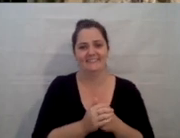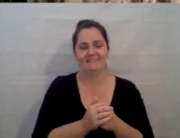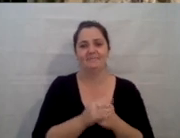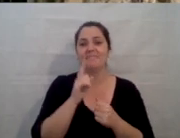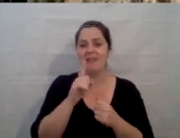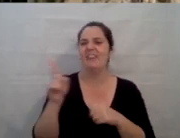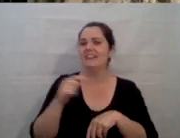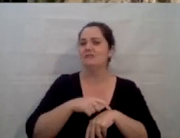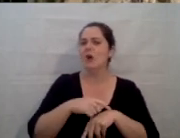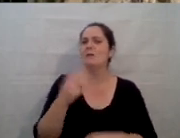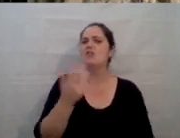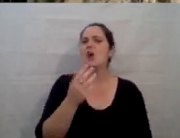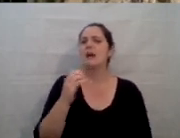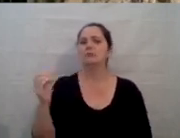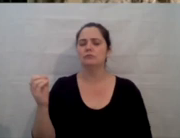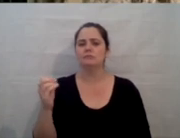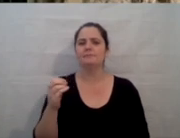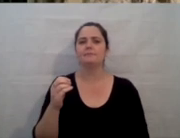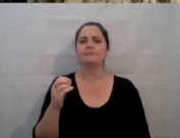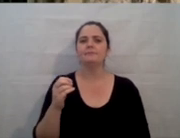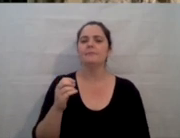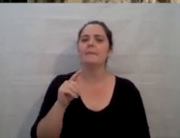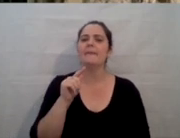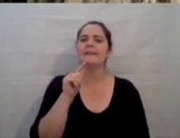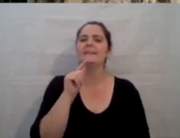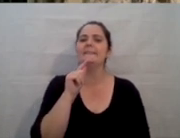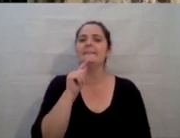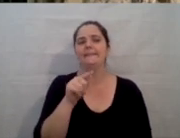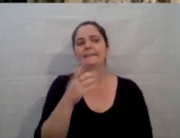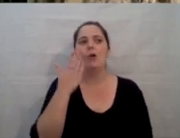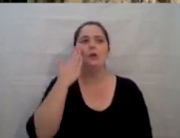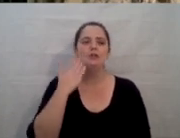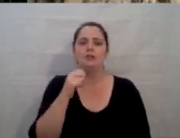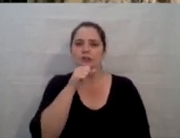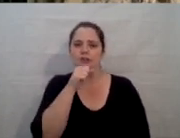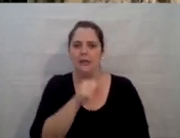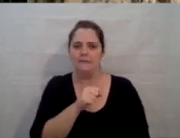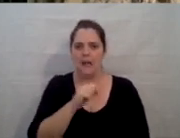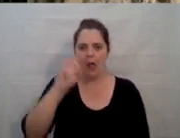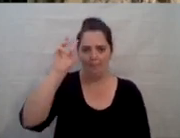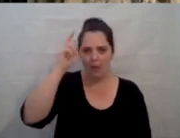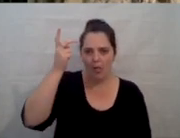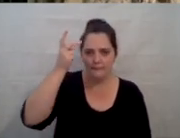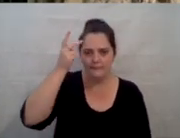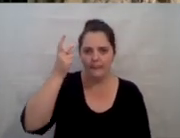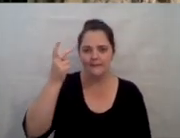this was a highly regulated field, so the gender politics were not something to be envied.